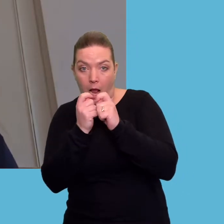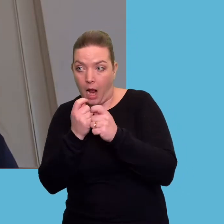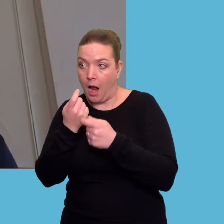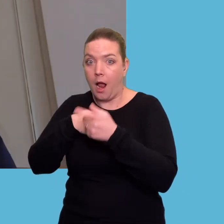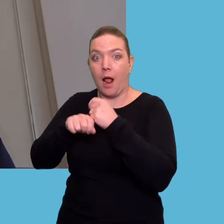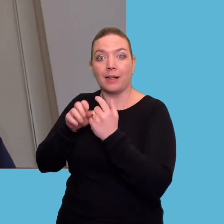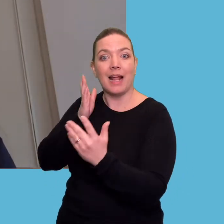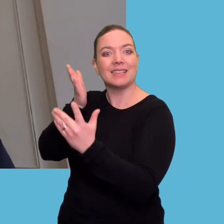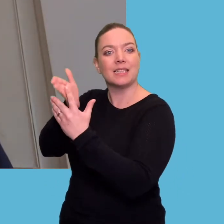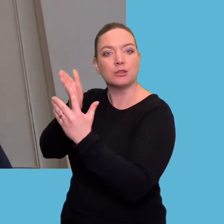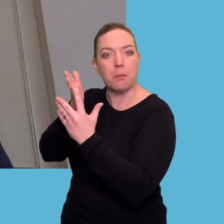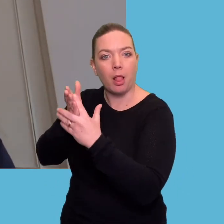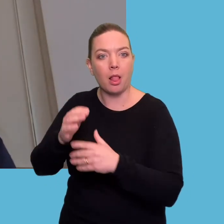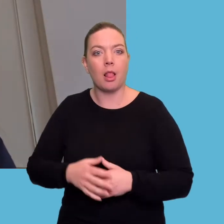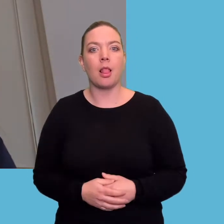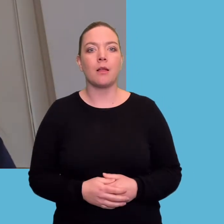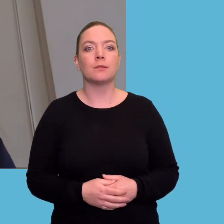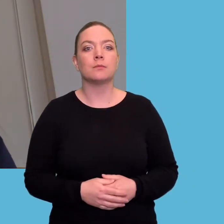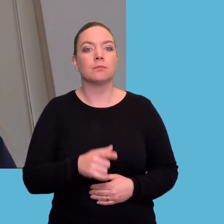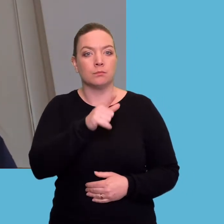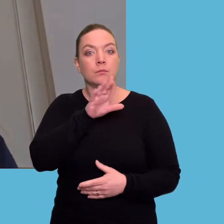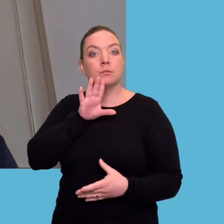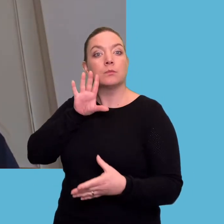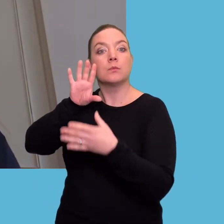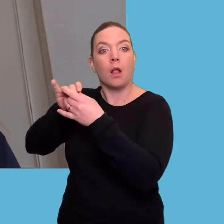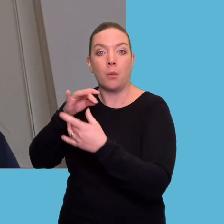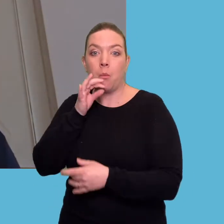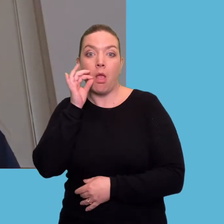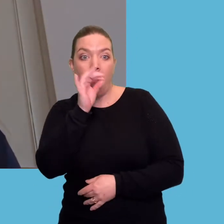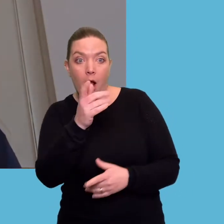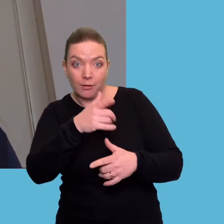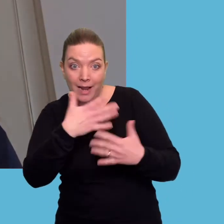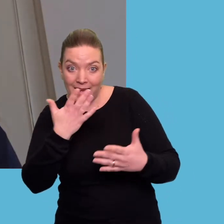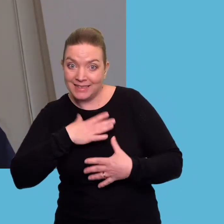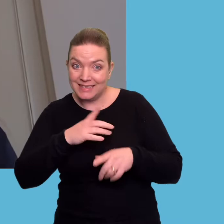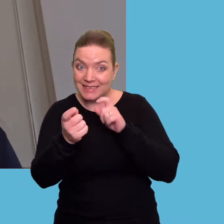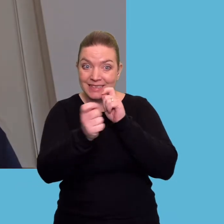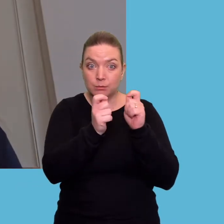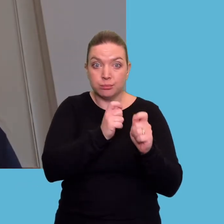we can do to make our events more accessible to you. When you sign up to one of our events, we